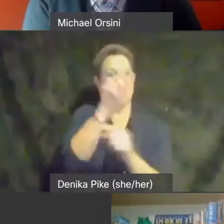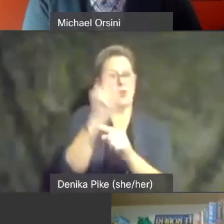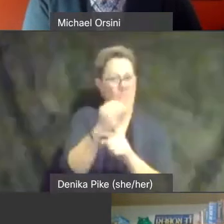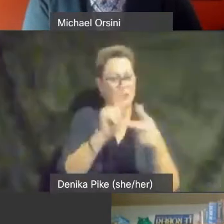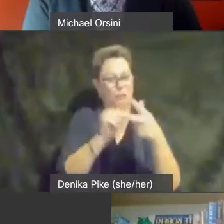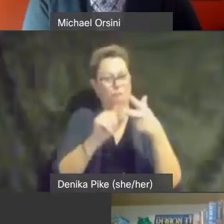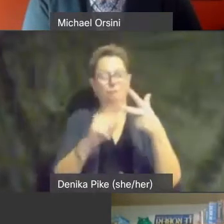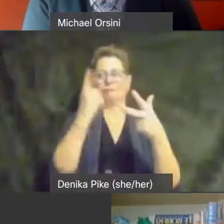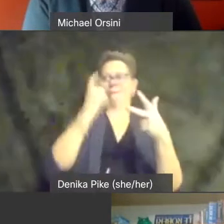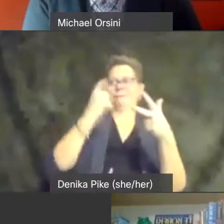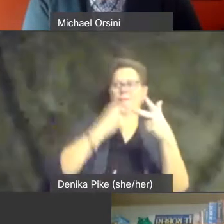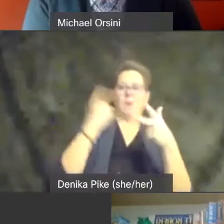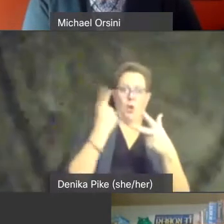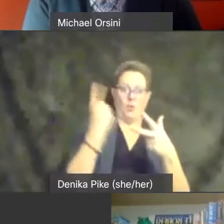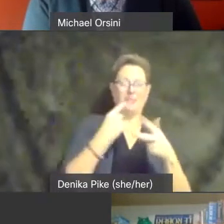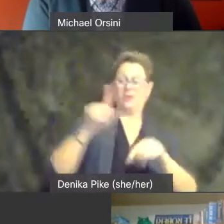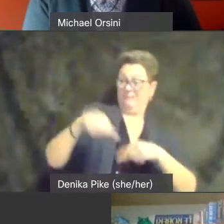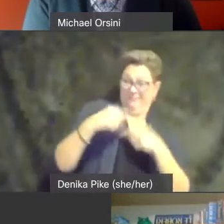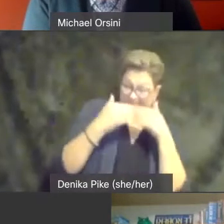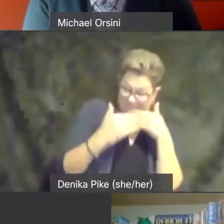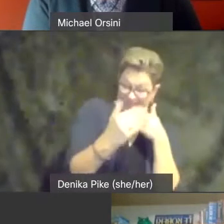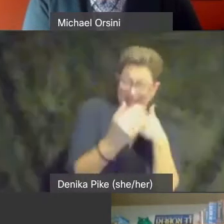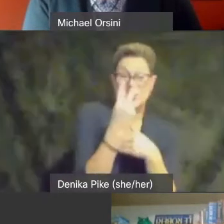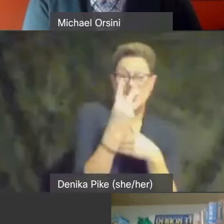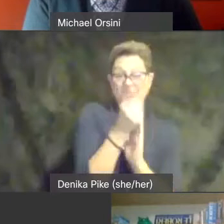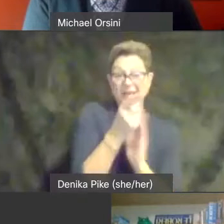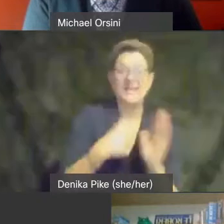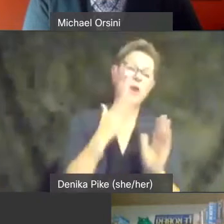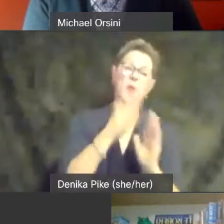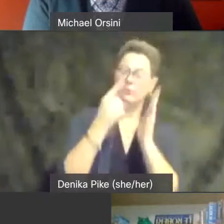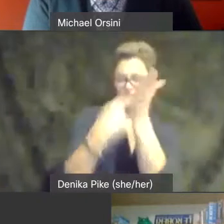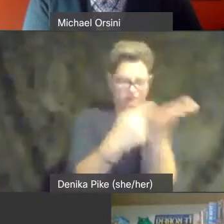So, if there's anything you want me to go into more detail in the Q and A, I'd be more than happy to.